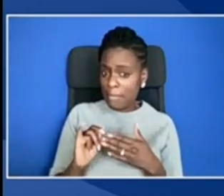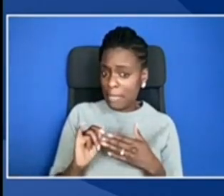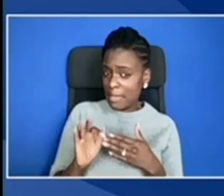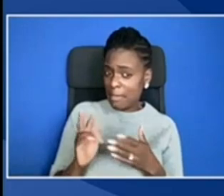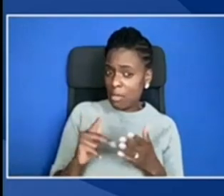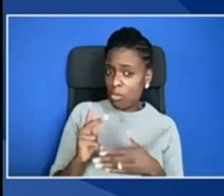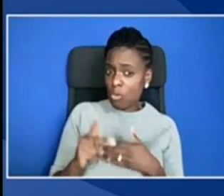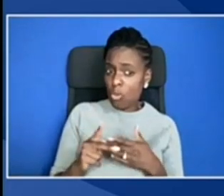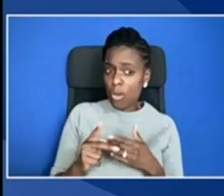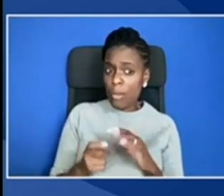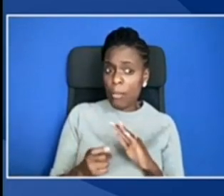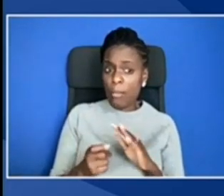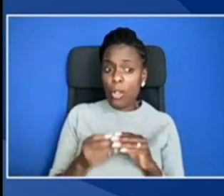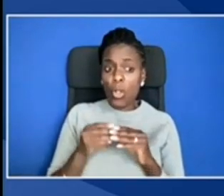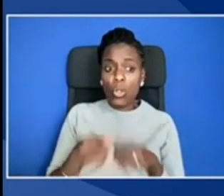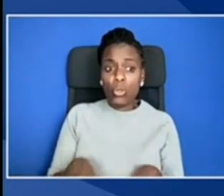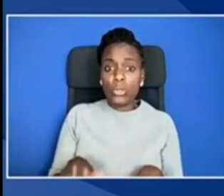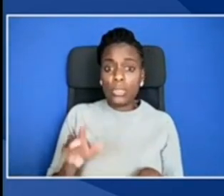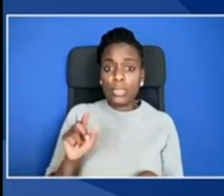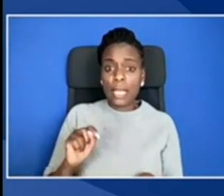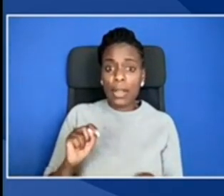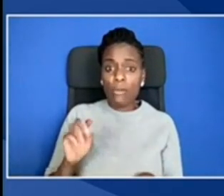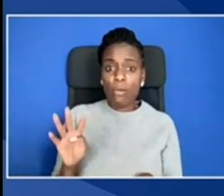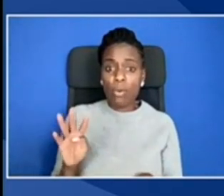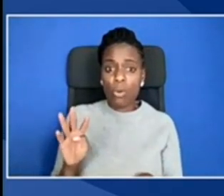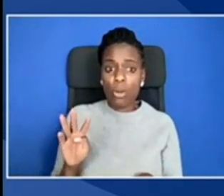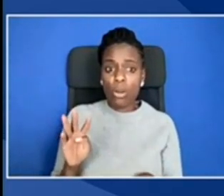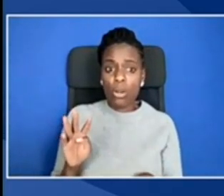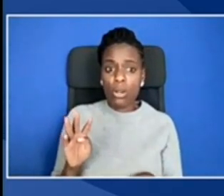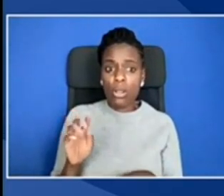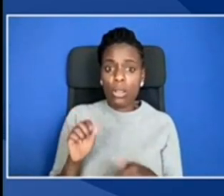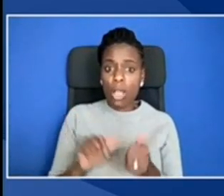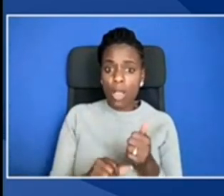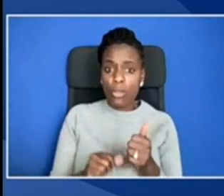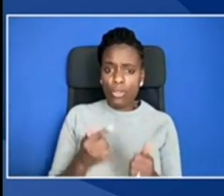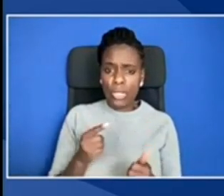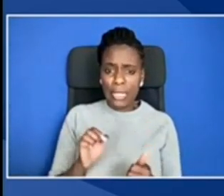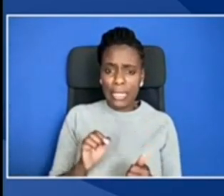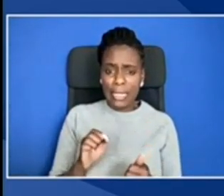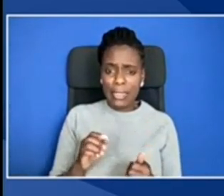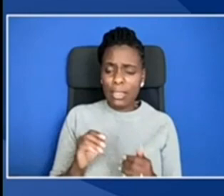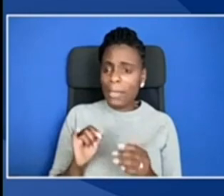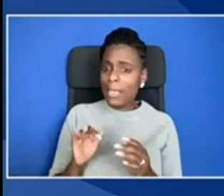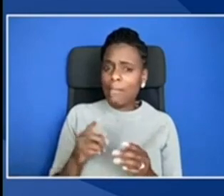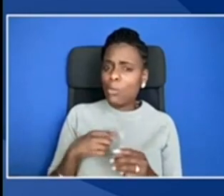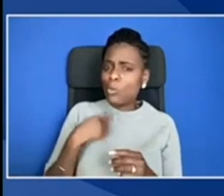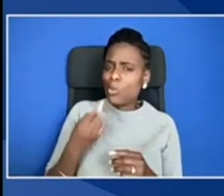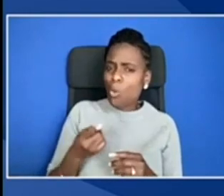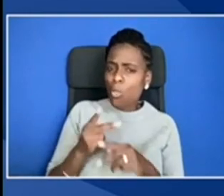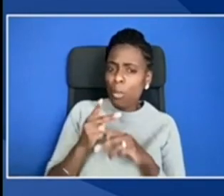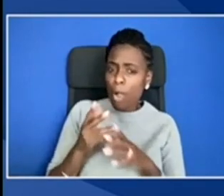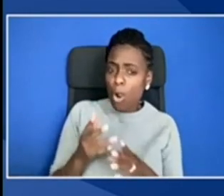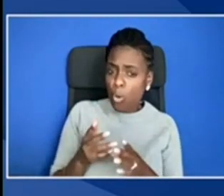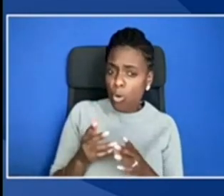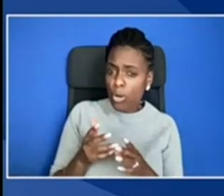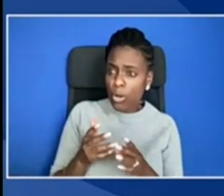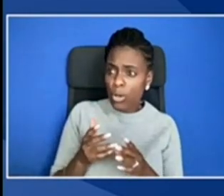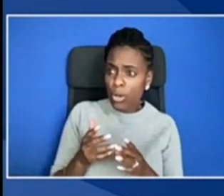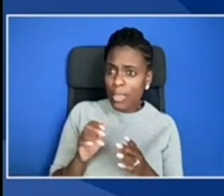eligibility under GE. I think whether or not you told the borrower that that's what's happening, that's what's effectively happening. And I think that that would put a borrower